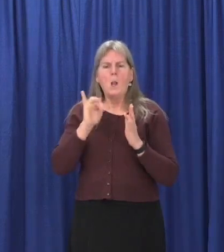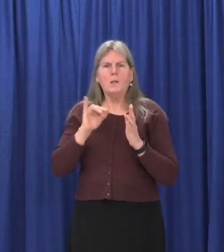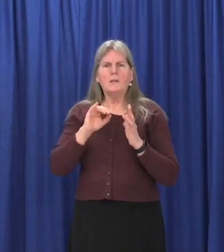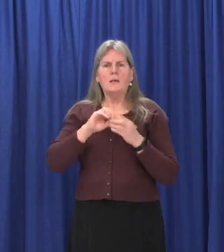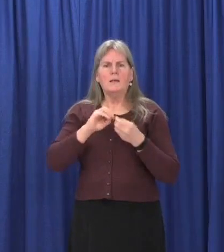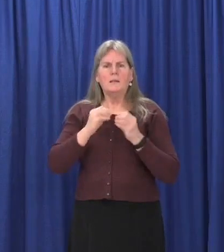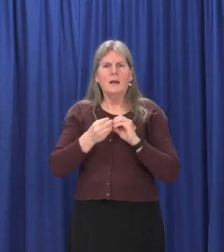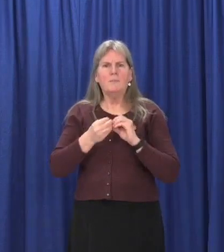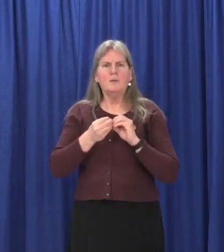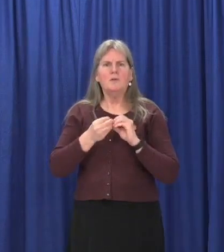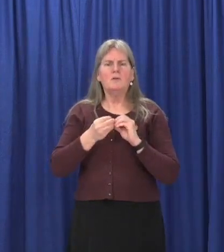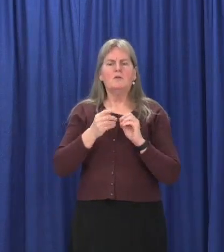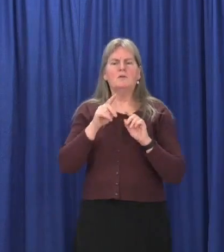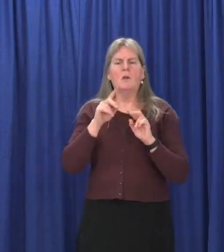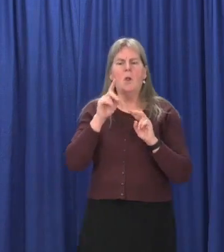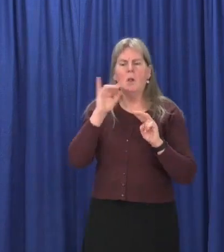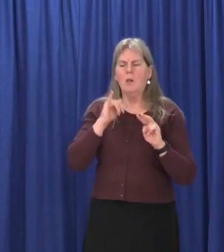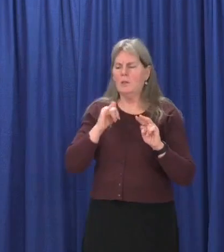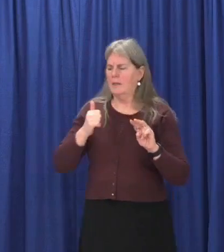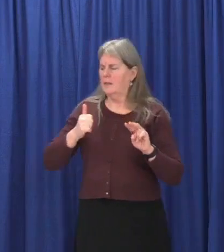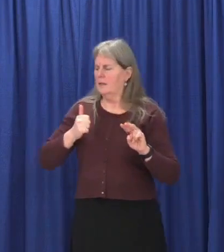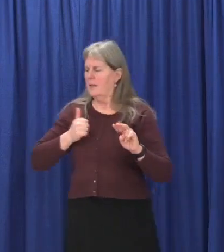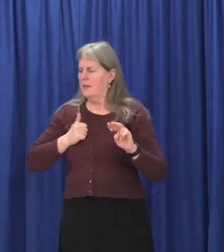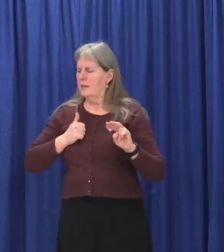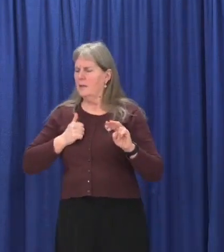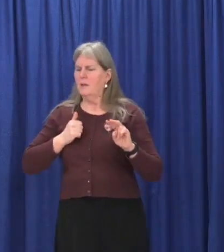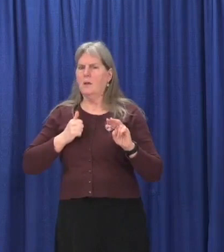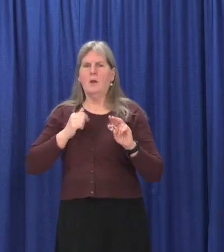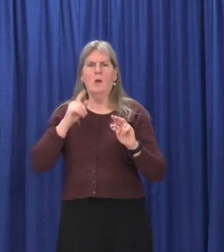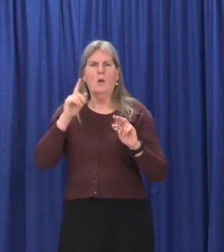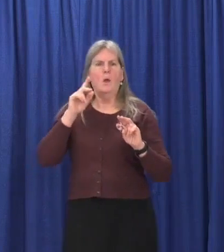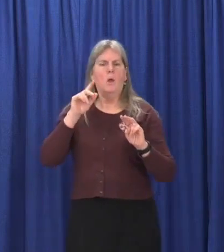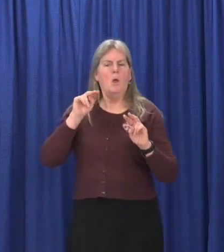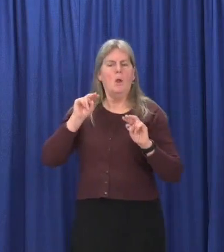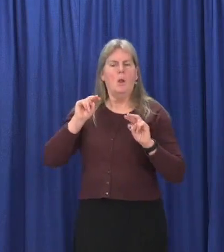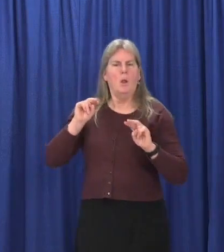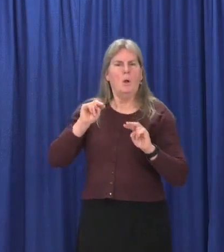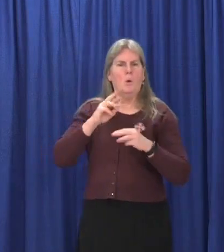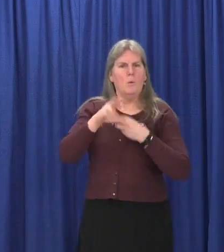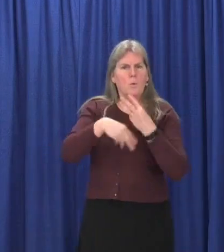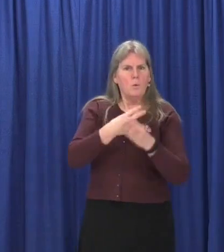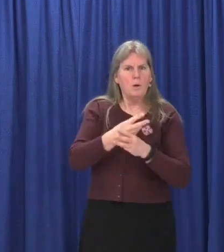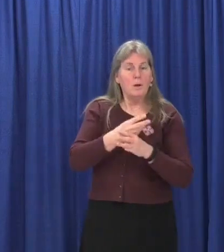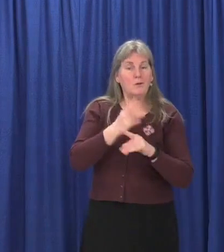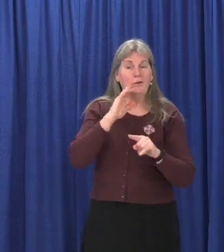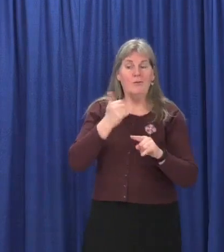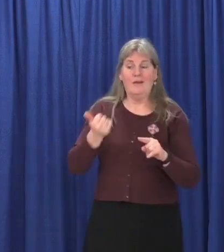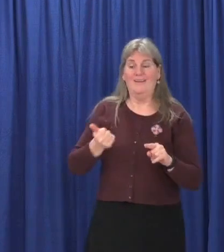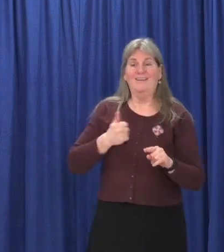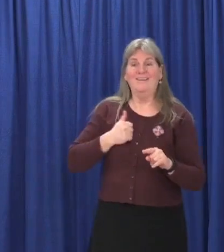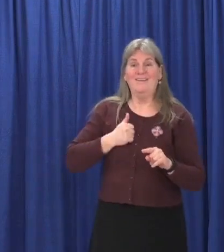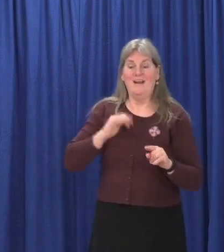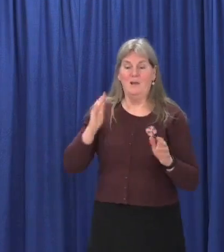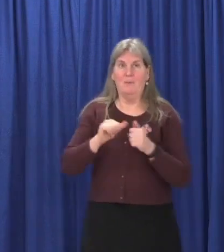to take a look at what other jurisdictions are going through. We are lucky in Canada versus other jurisdictions because